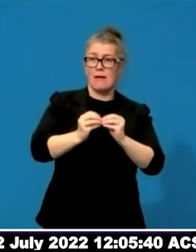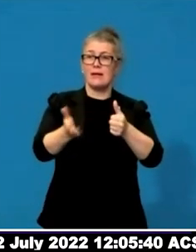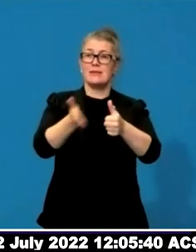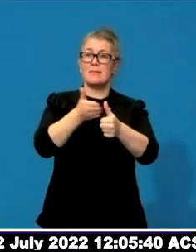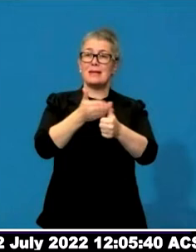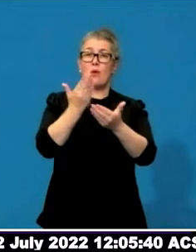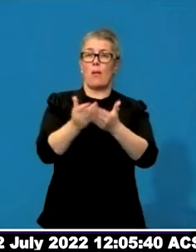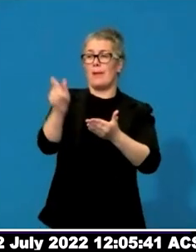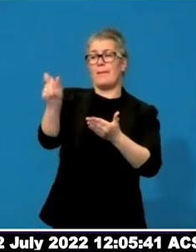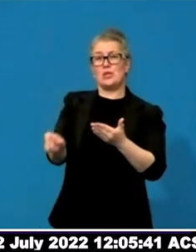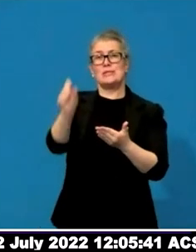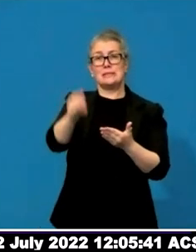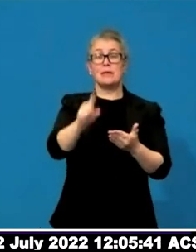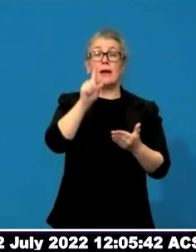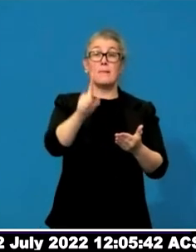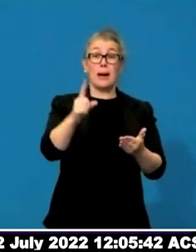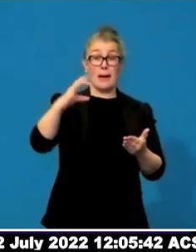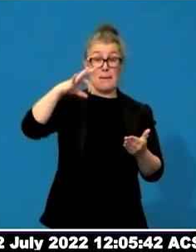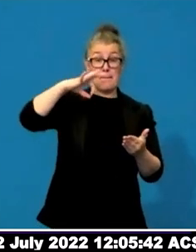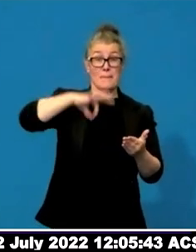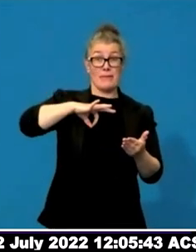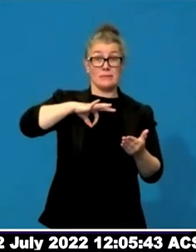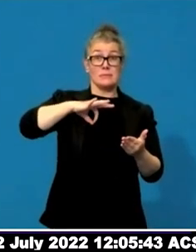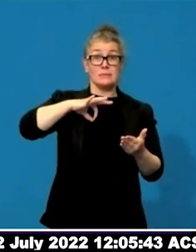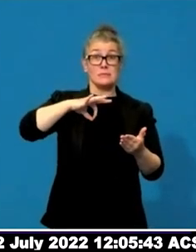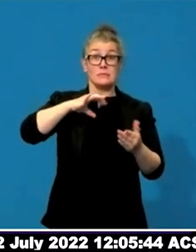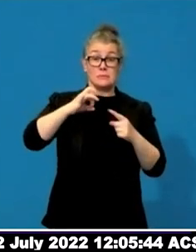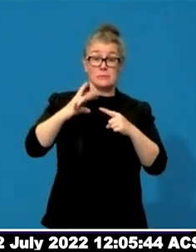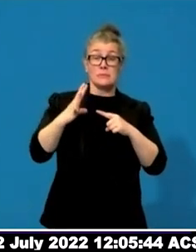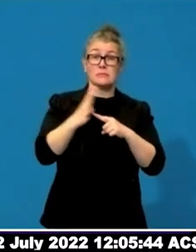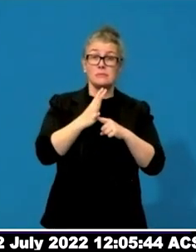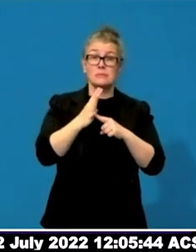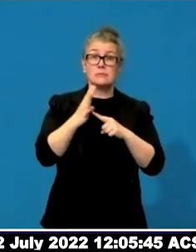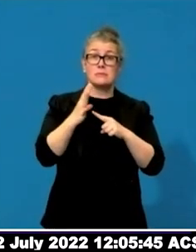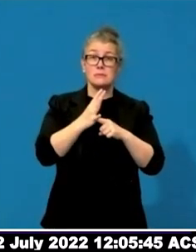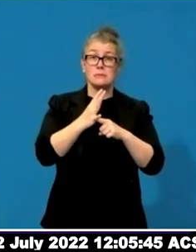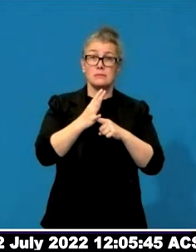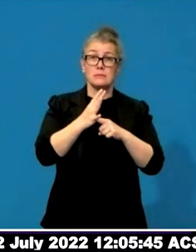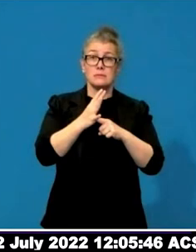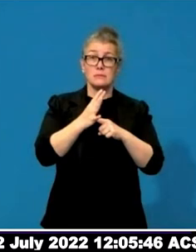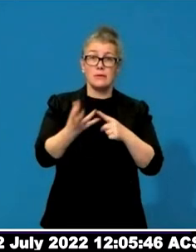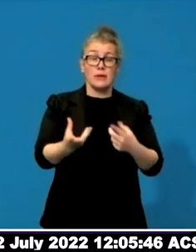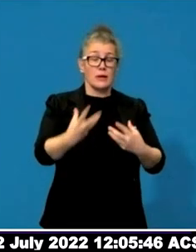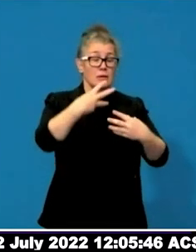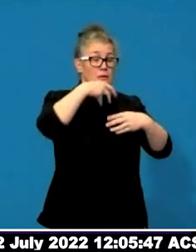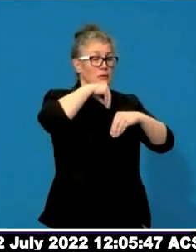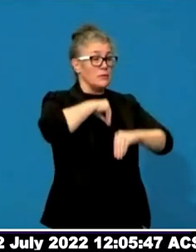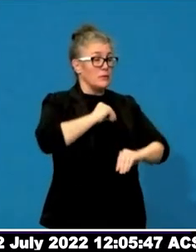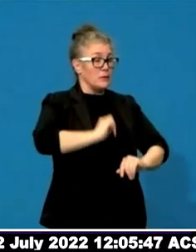But the benefit - and the - the joy that you see on someone's face